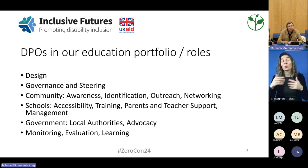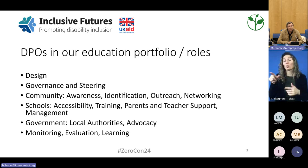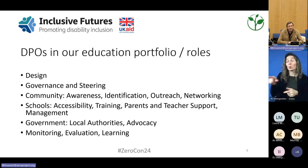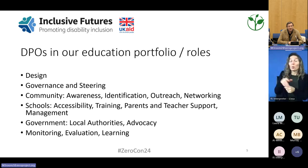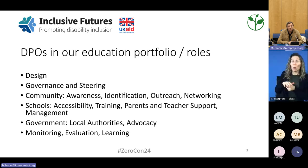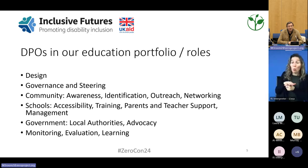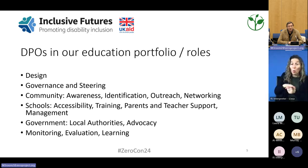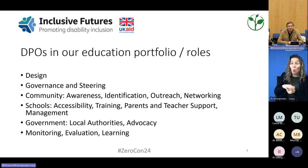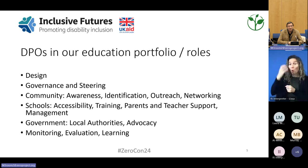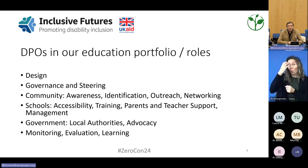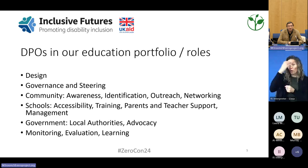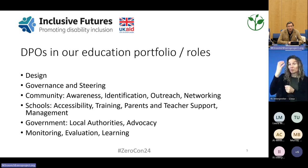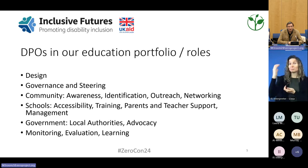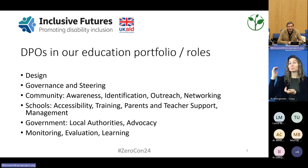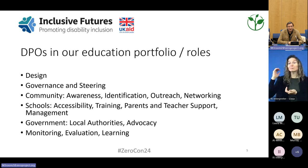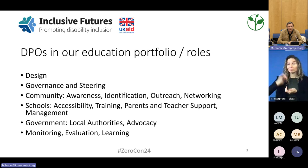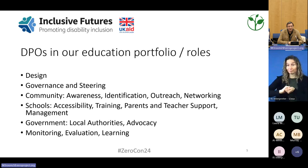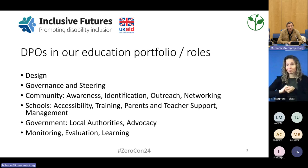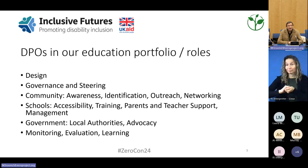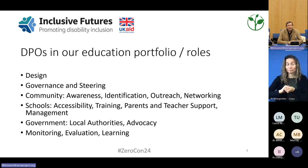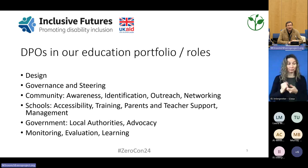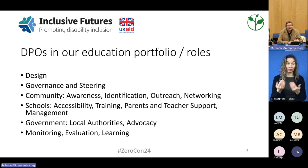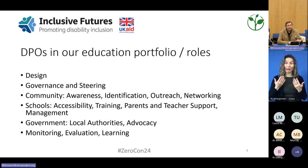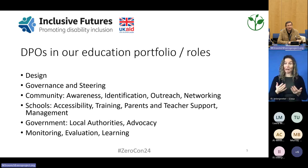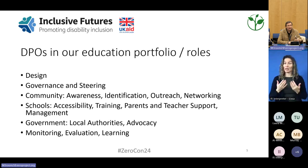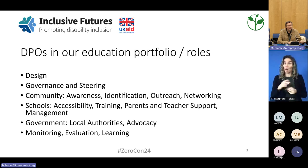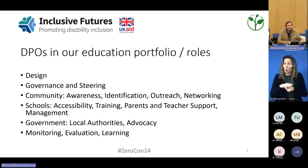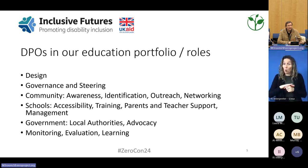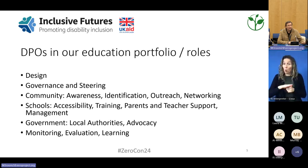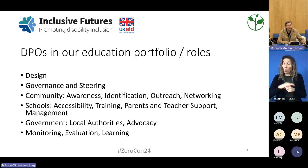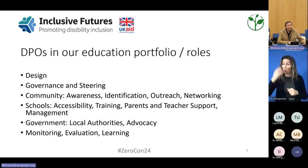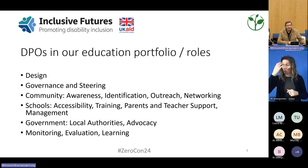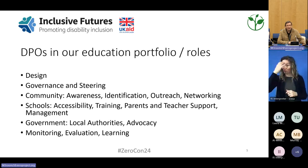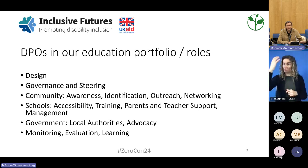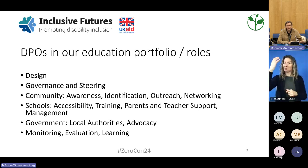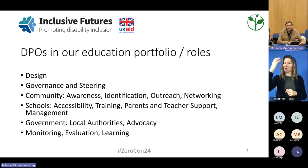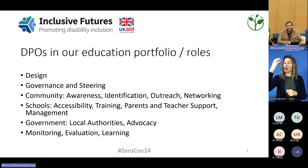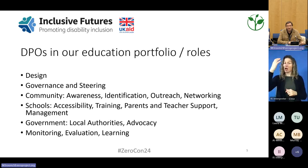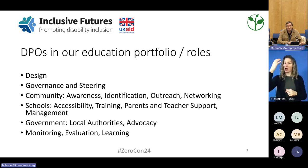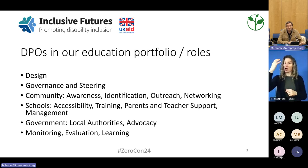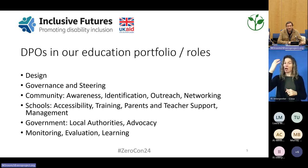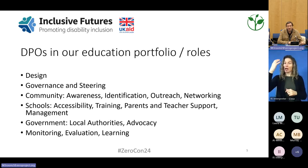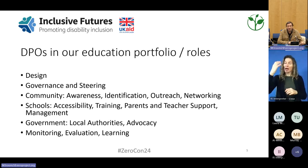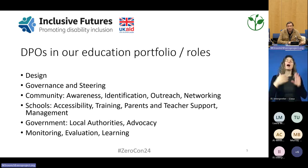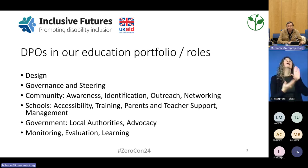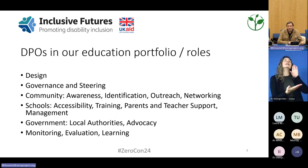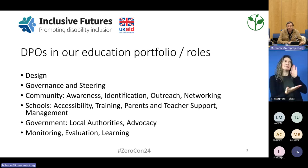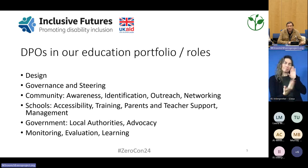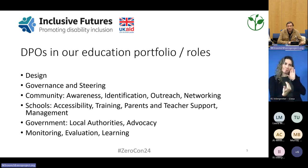because suddenly local government authorities are used to listening to the voices of organisations